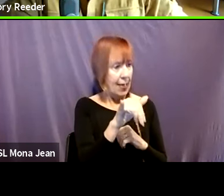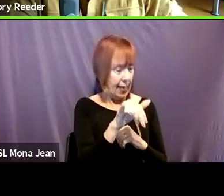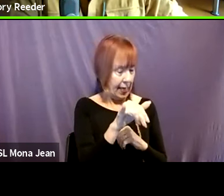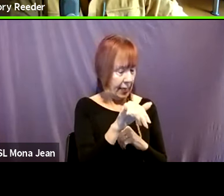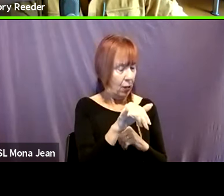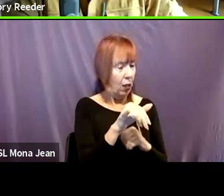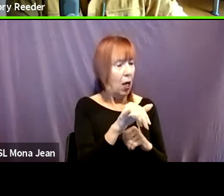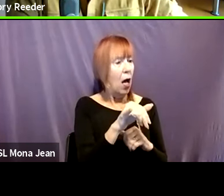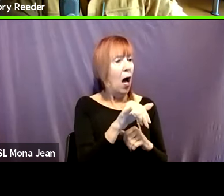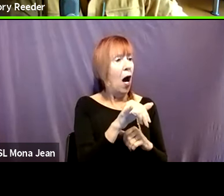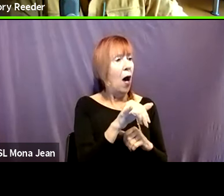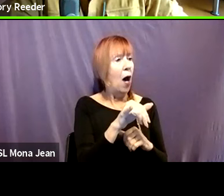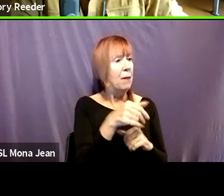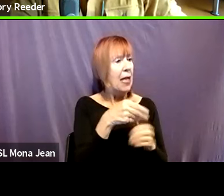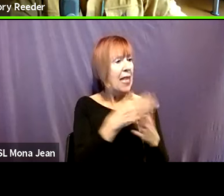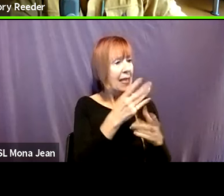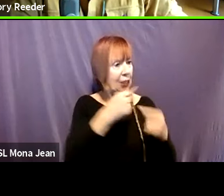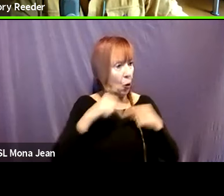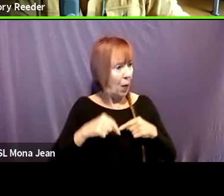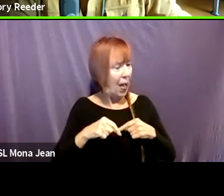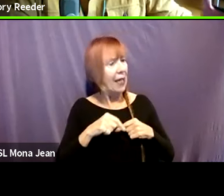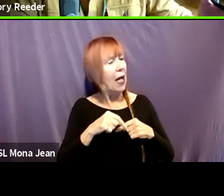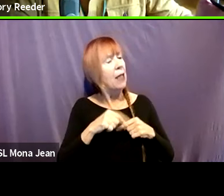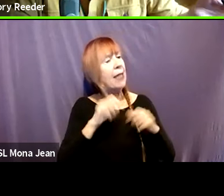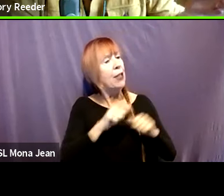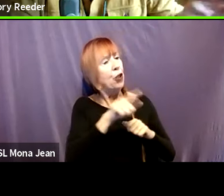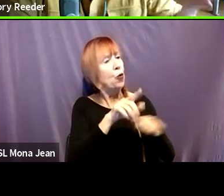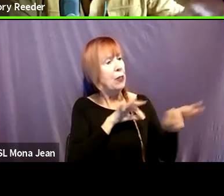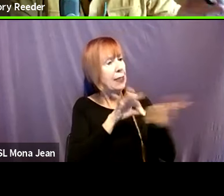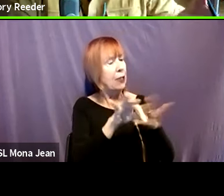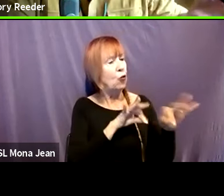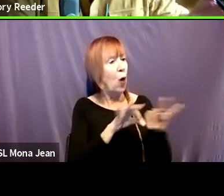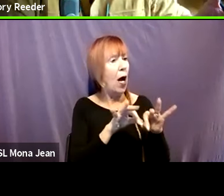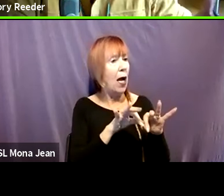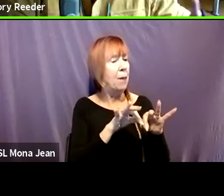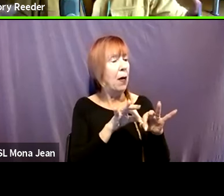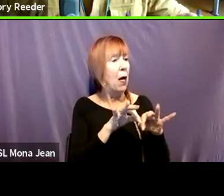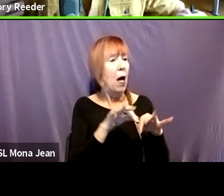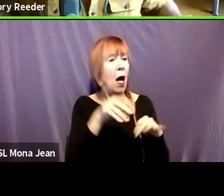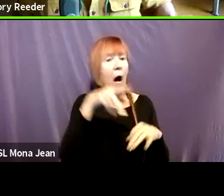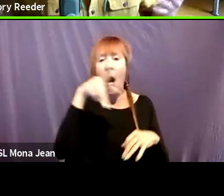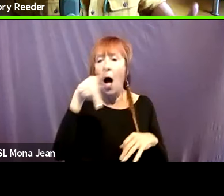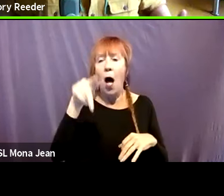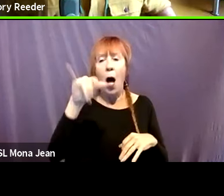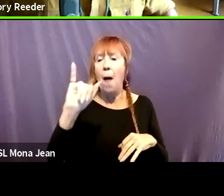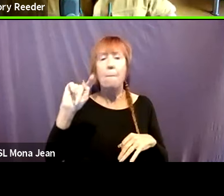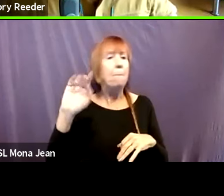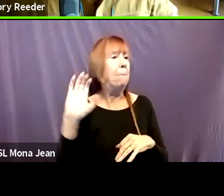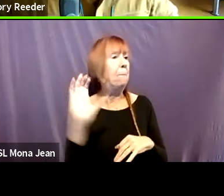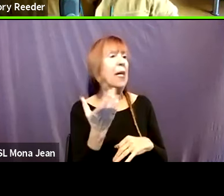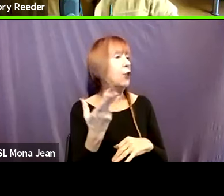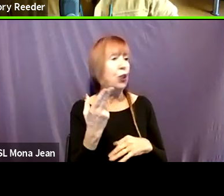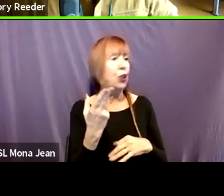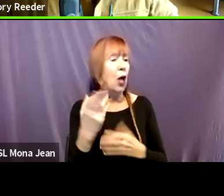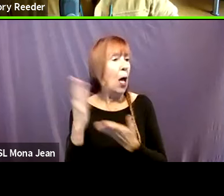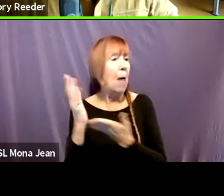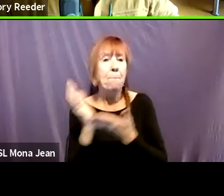can you just kind of describe, like what is a pitch? When we're talking about going in and pitching,